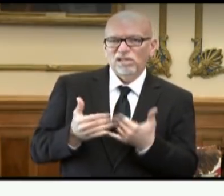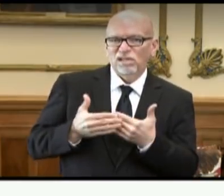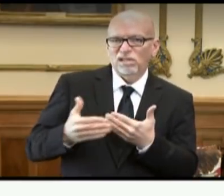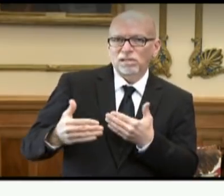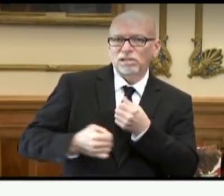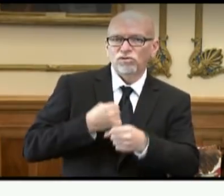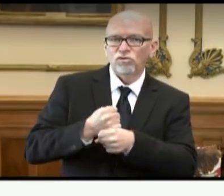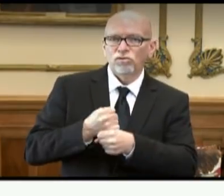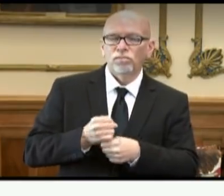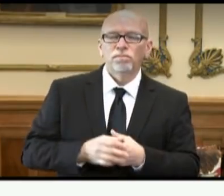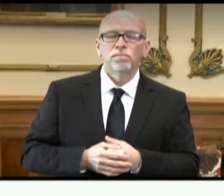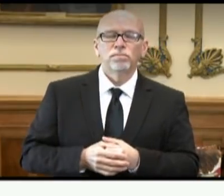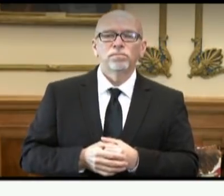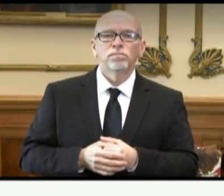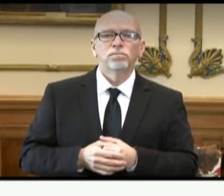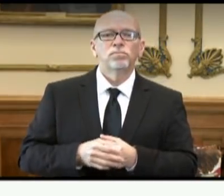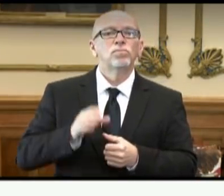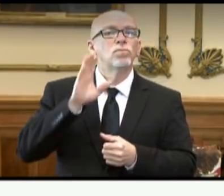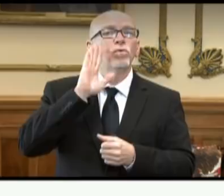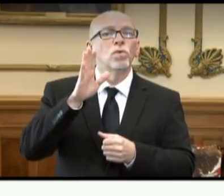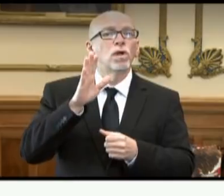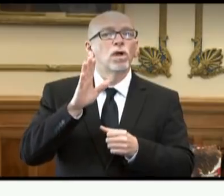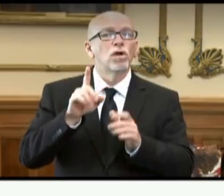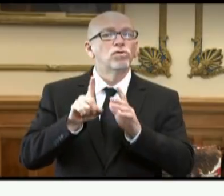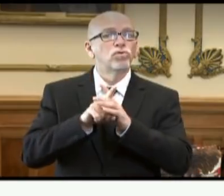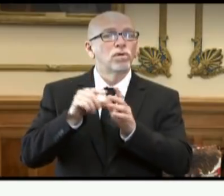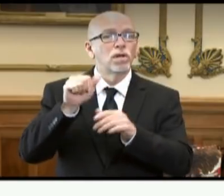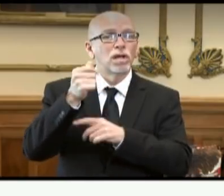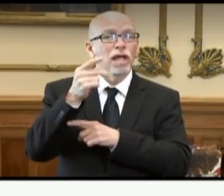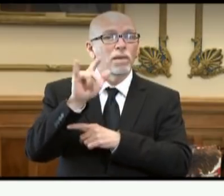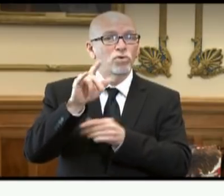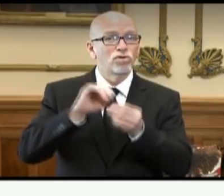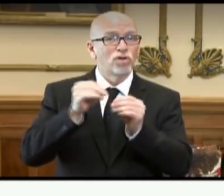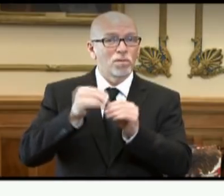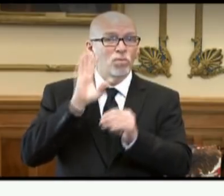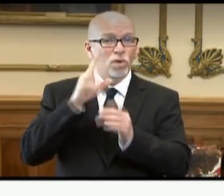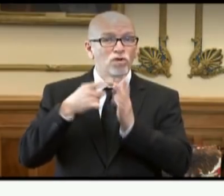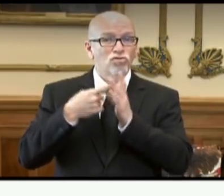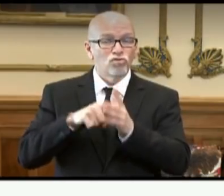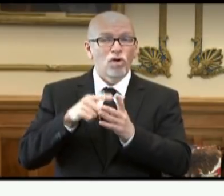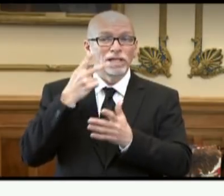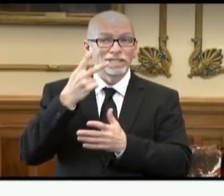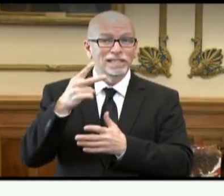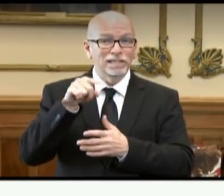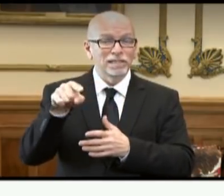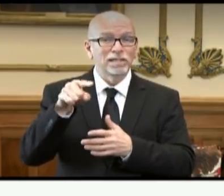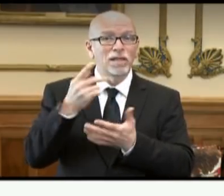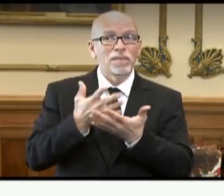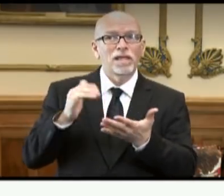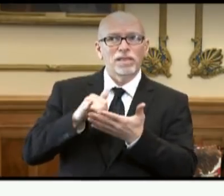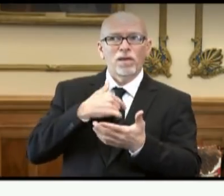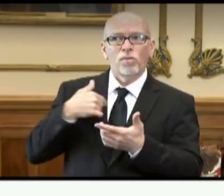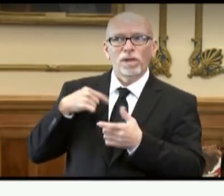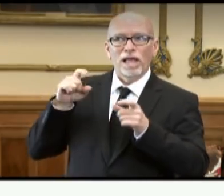THAT SOUNDS LIKE A TIMING DIFFERENCE. IT IS GOING TO PUT SIGNIFICANT PRESSURE ON OUR BUDGET THROUGH THE REST OF THIS FISCAL YEAR BUT